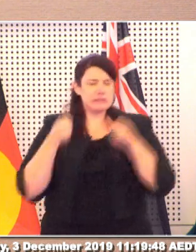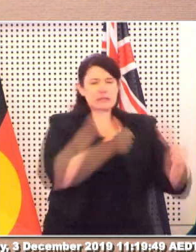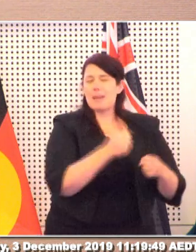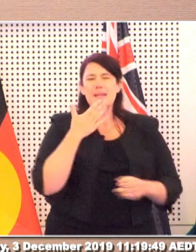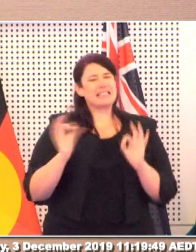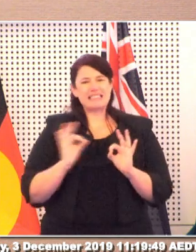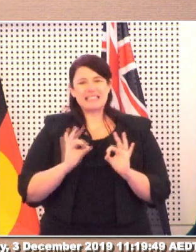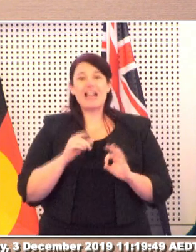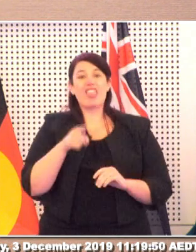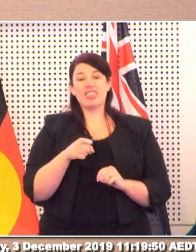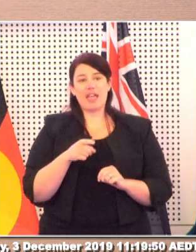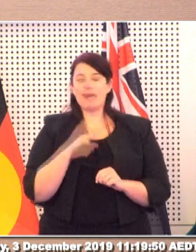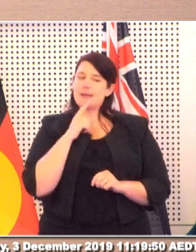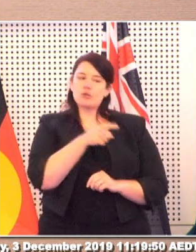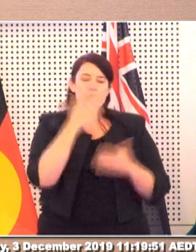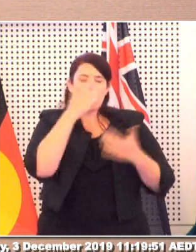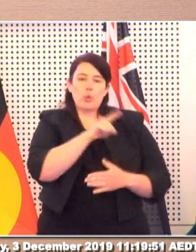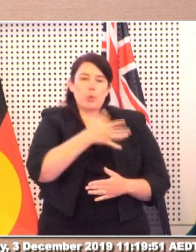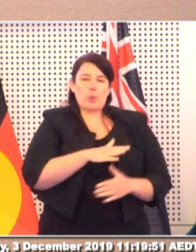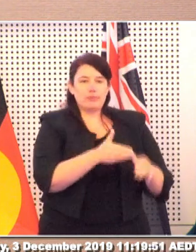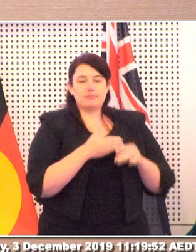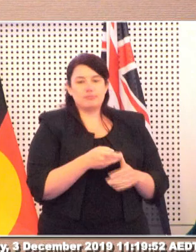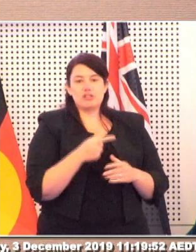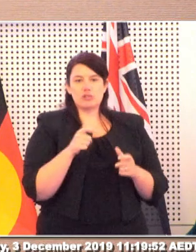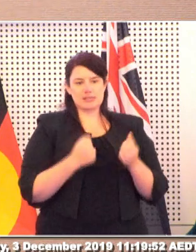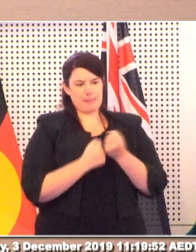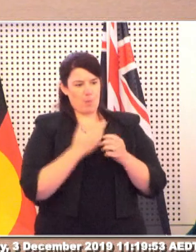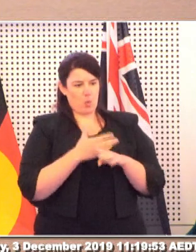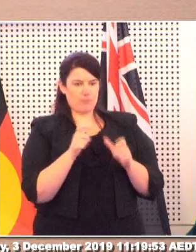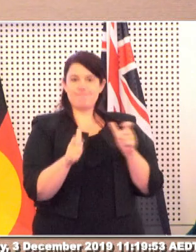Absolutely, this is sort of self-fulfilling, which is why I would say chop it in half